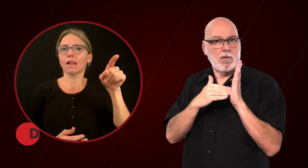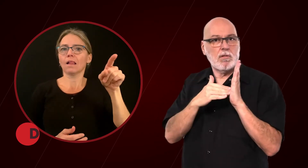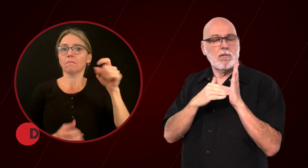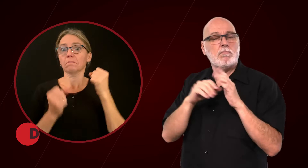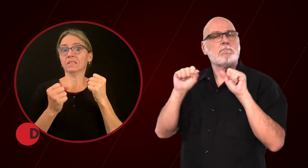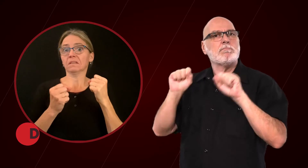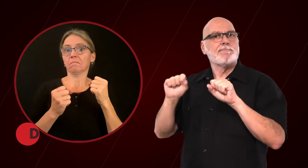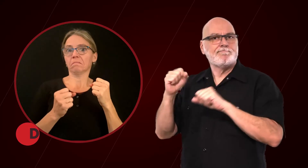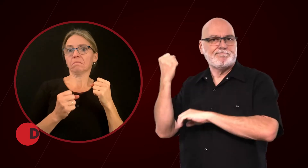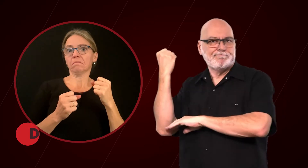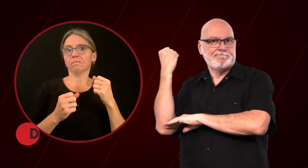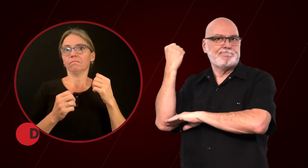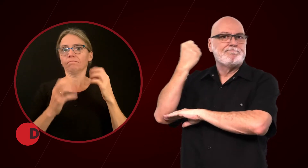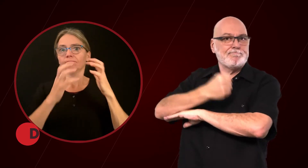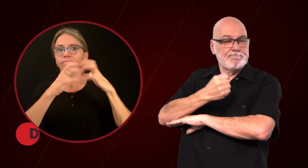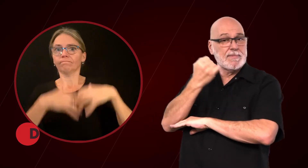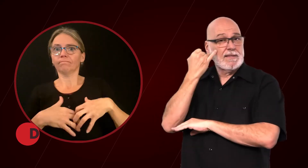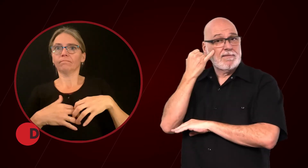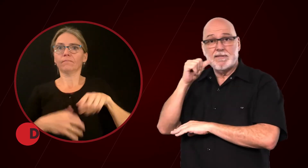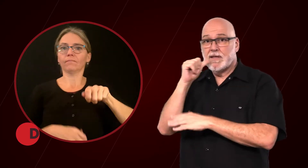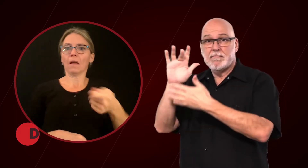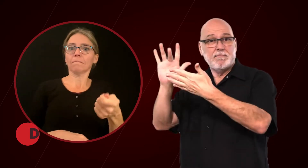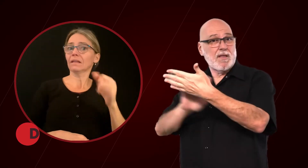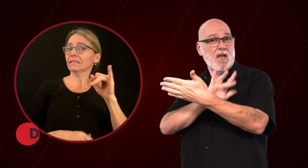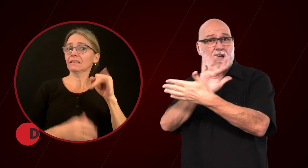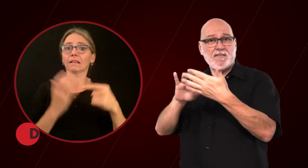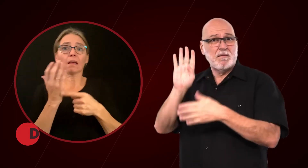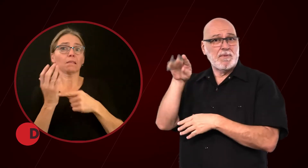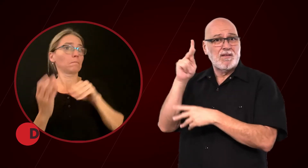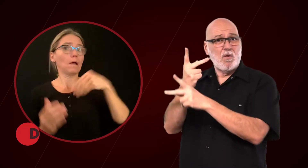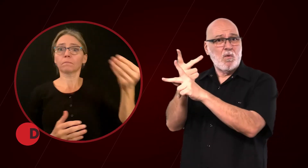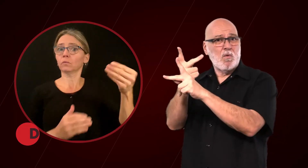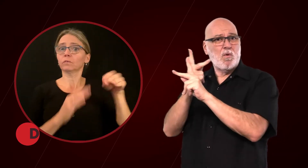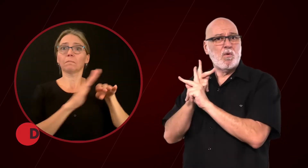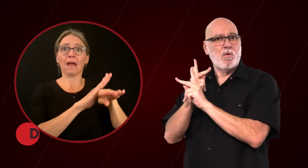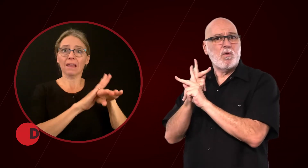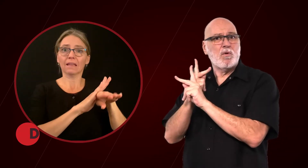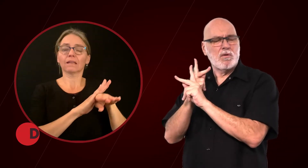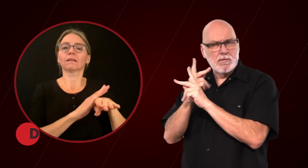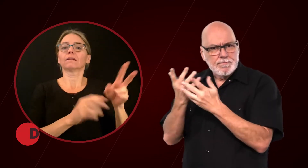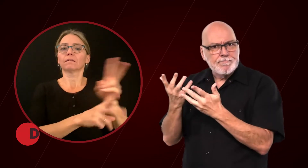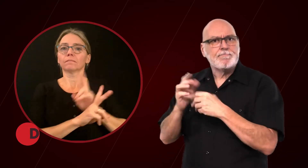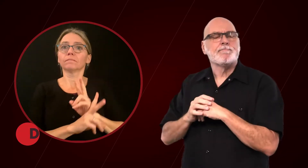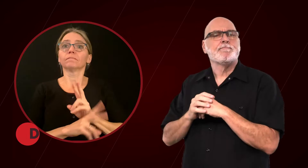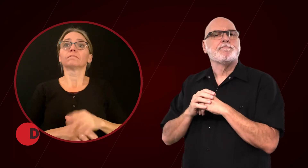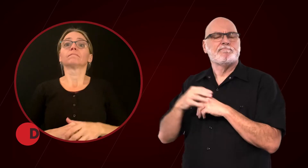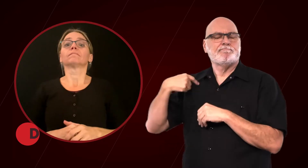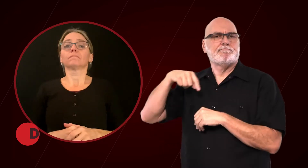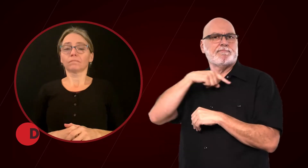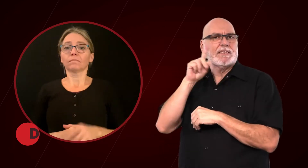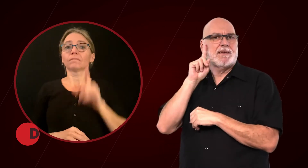known as “CLSM” may be defunct if it doesn’t pay off its bank loan.